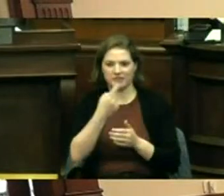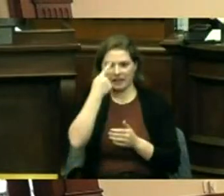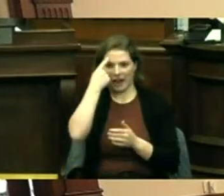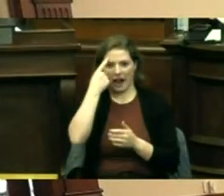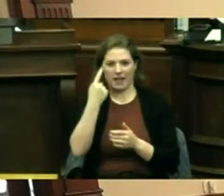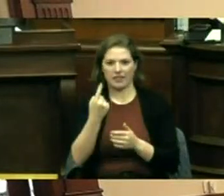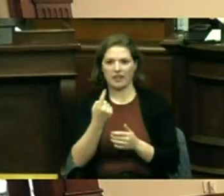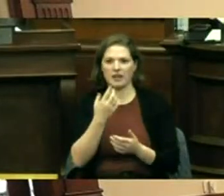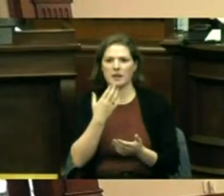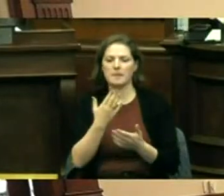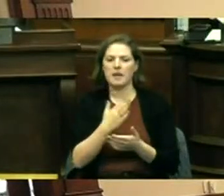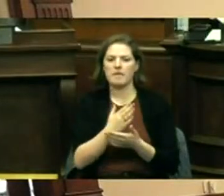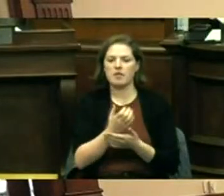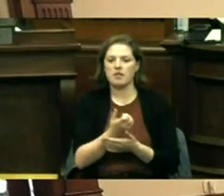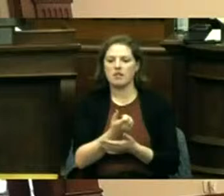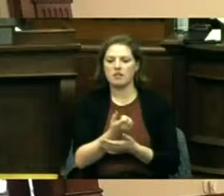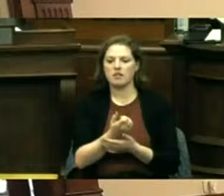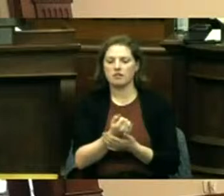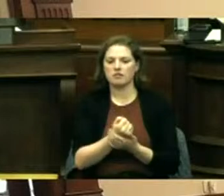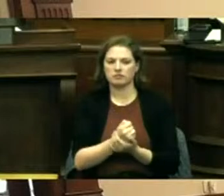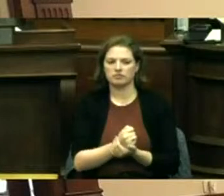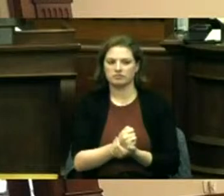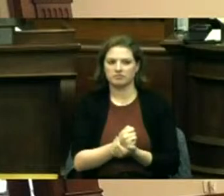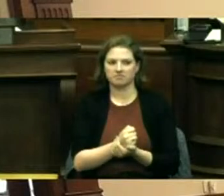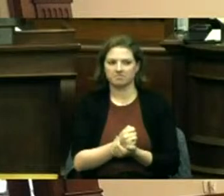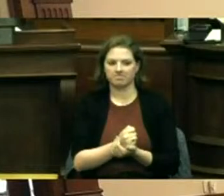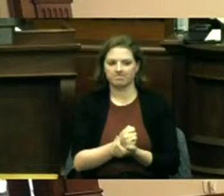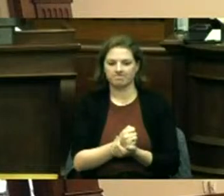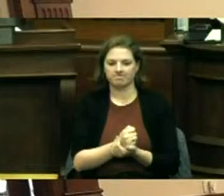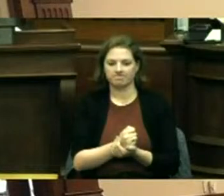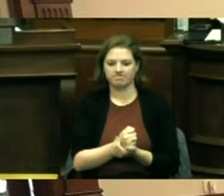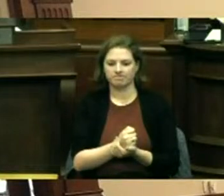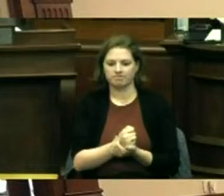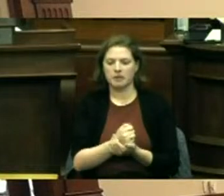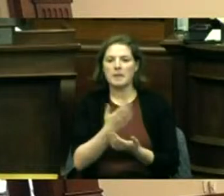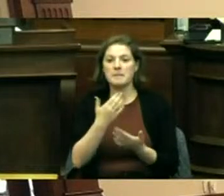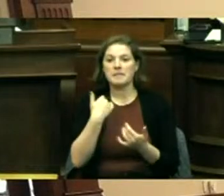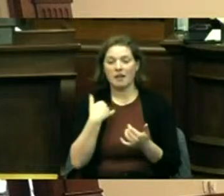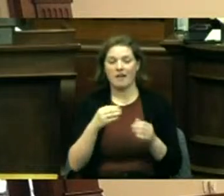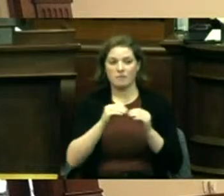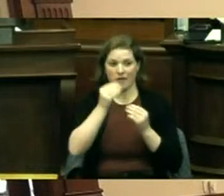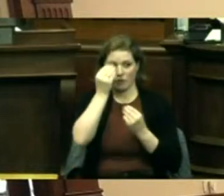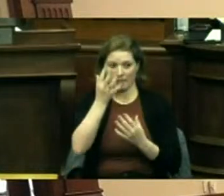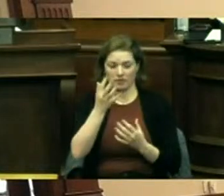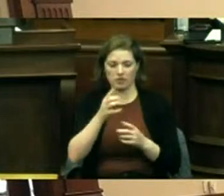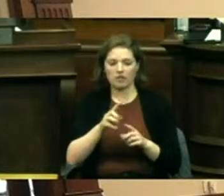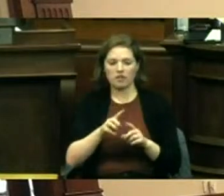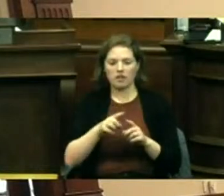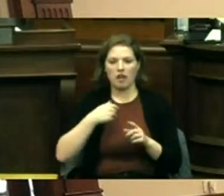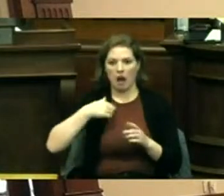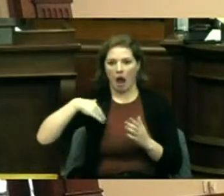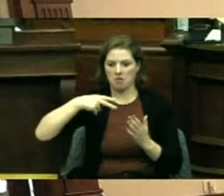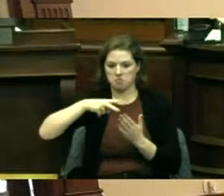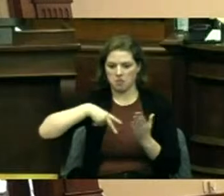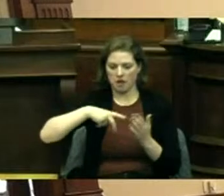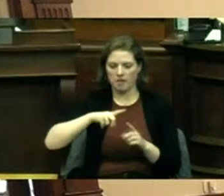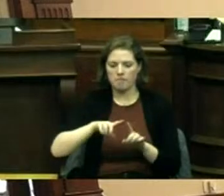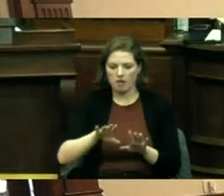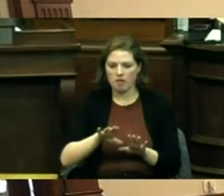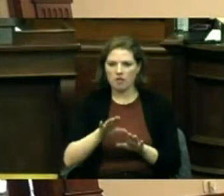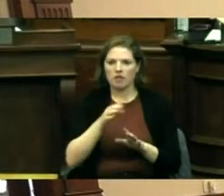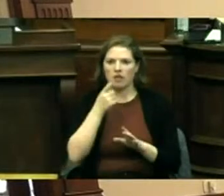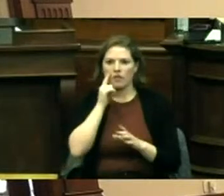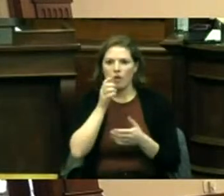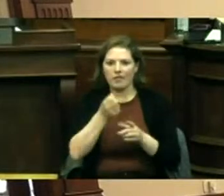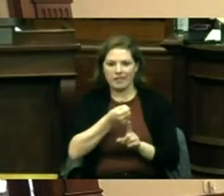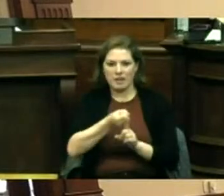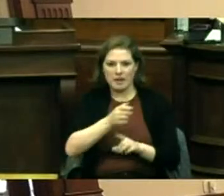Melendez yes. So I think some of